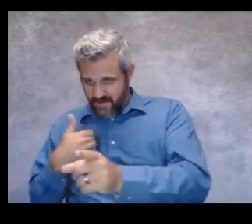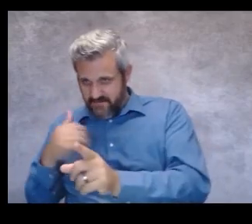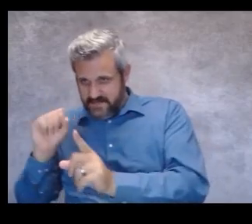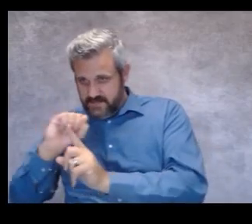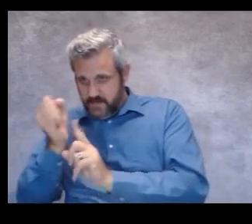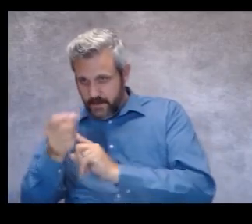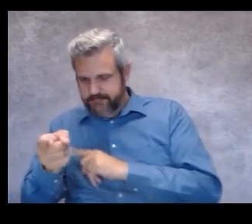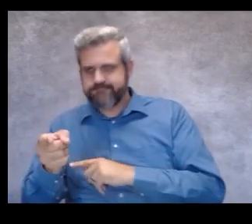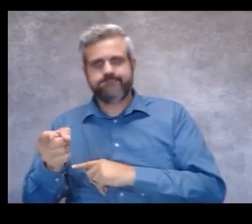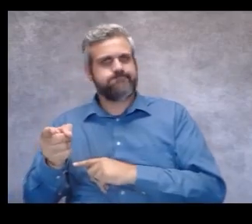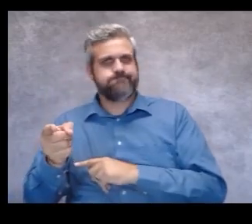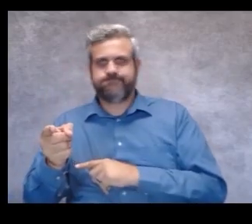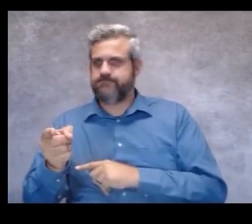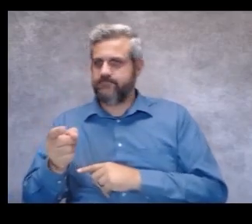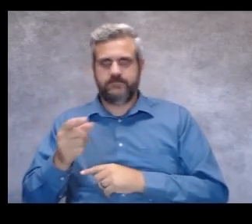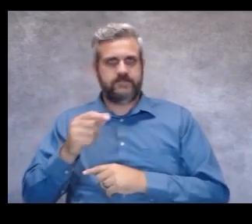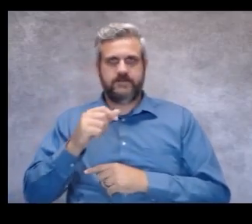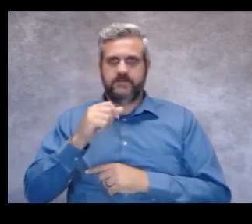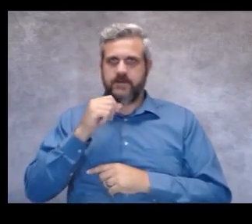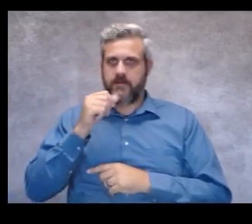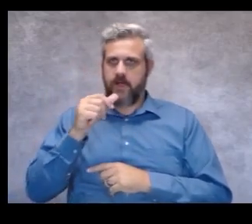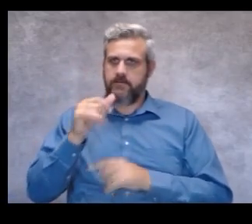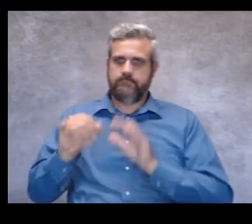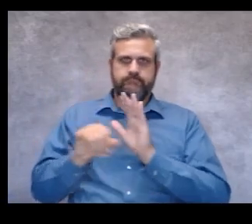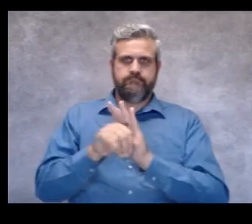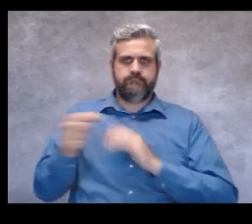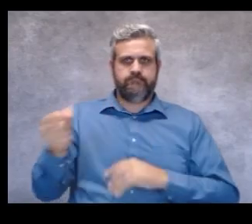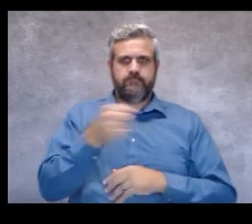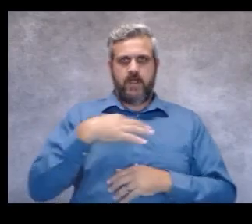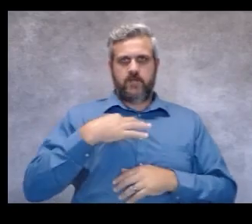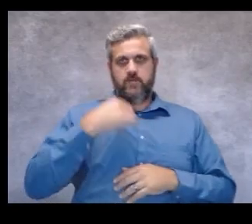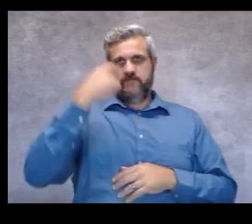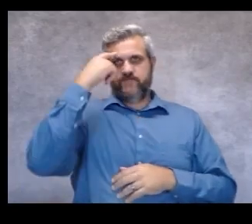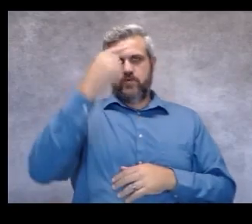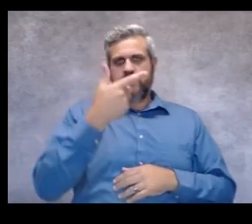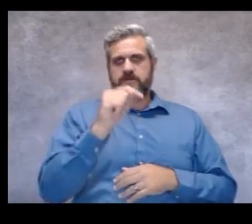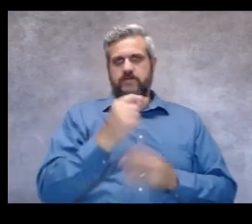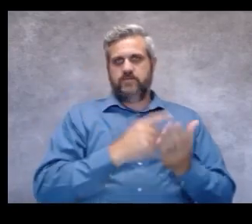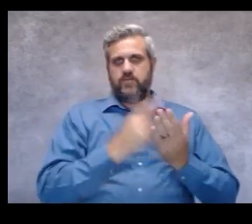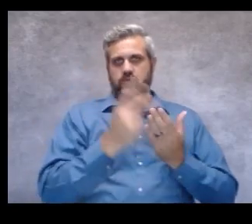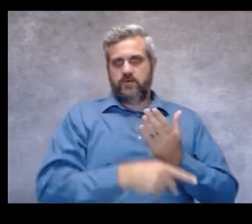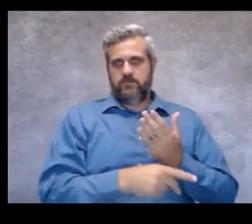might keep them from being considered eligible for the gifted program.